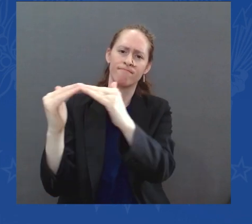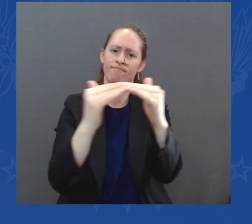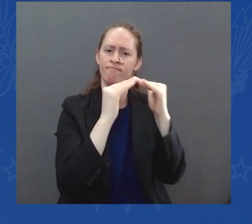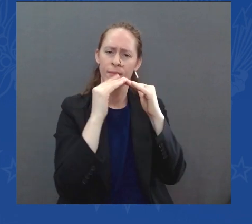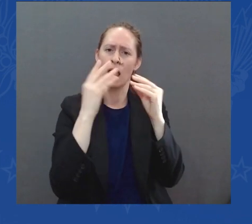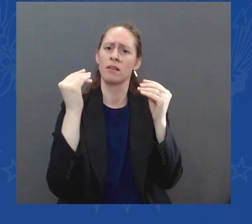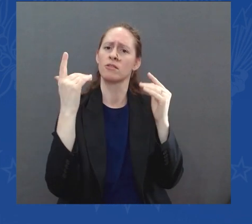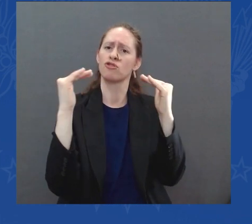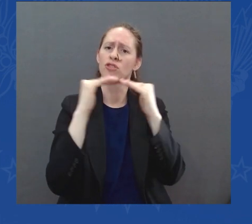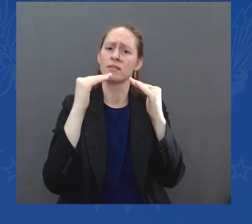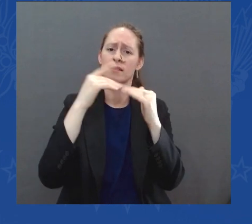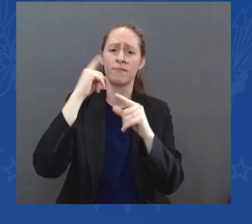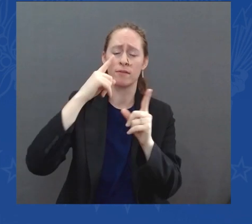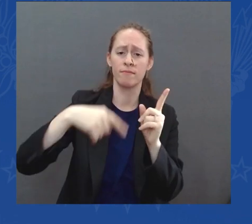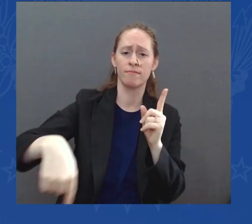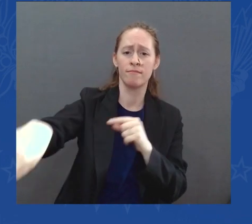Thank you all.